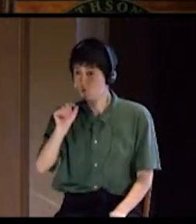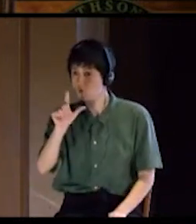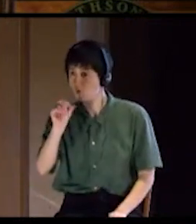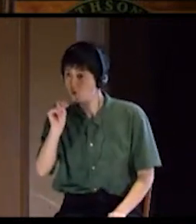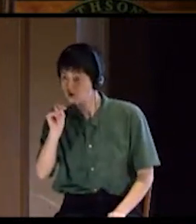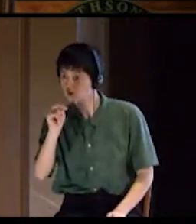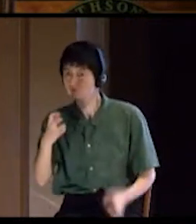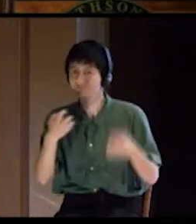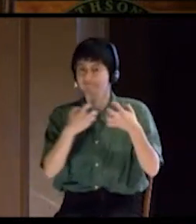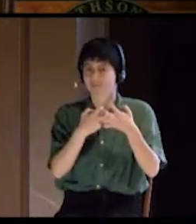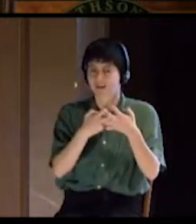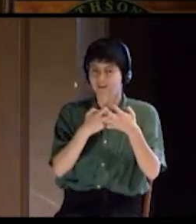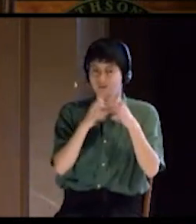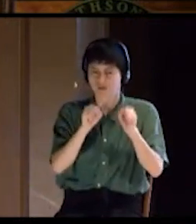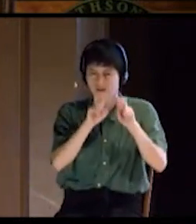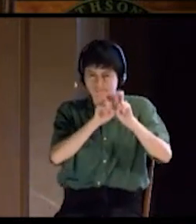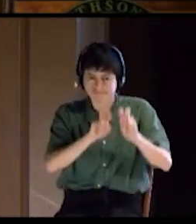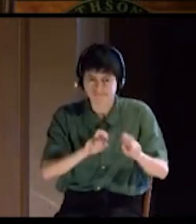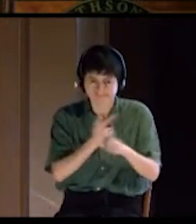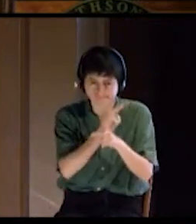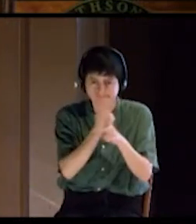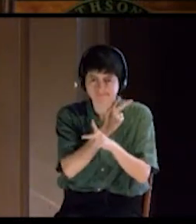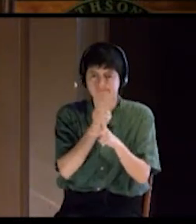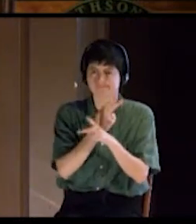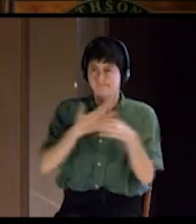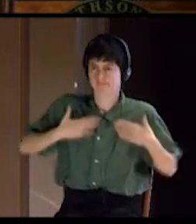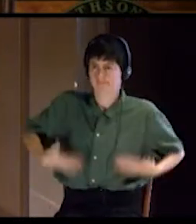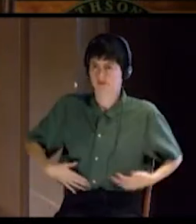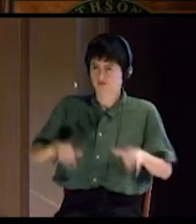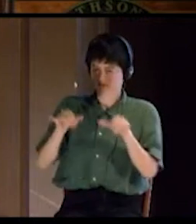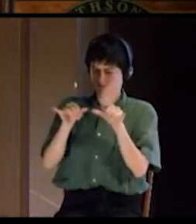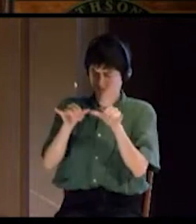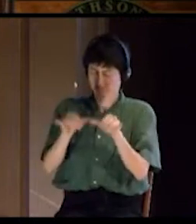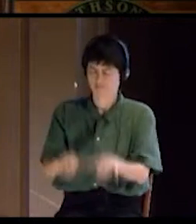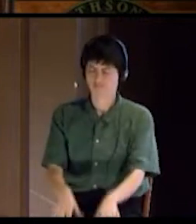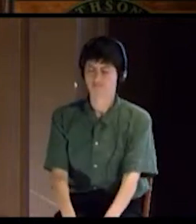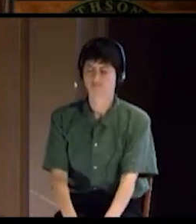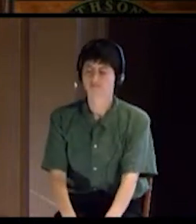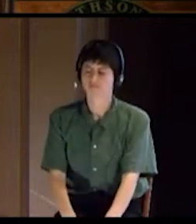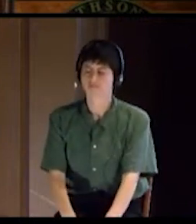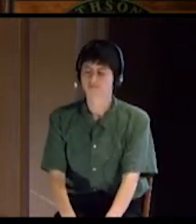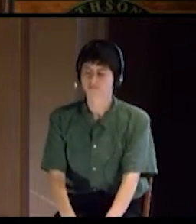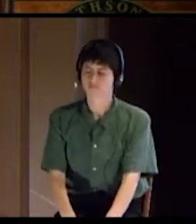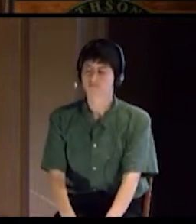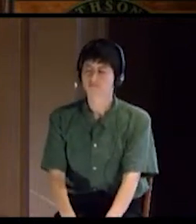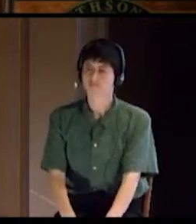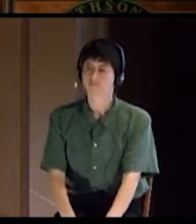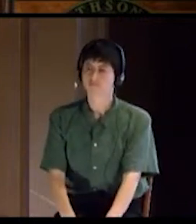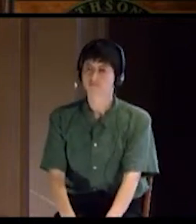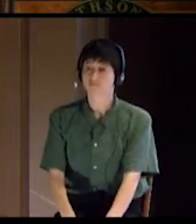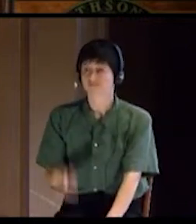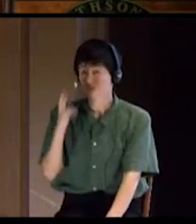and how they changed. They also live on mountaintops, or on mountains. And so during cooler times,